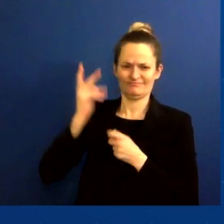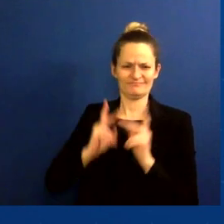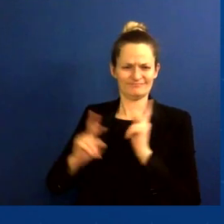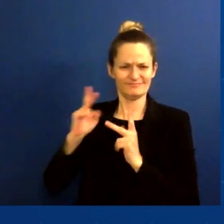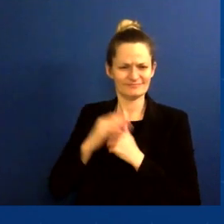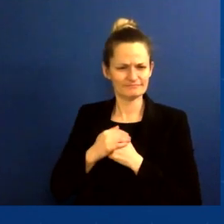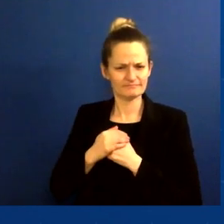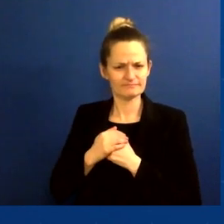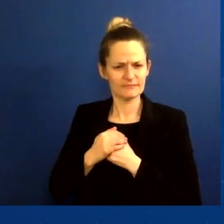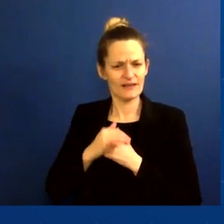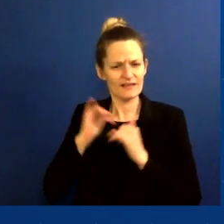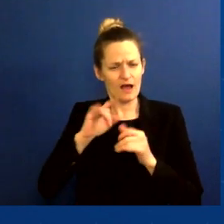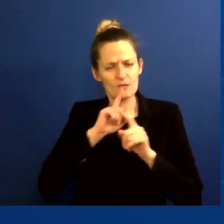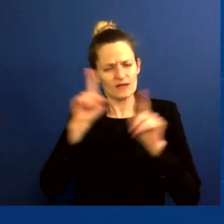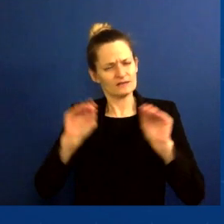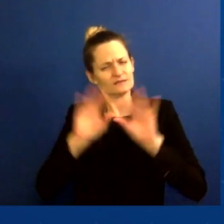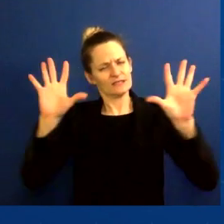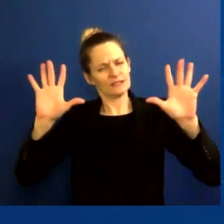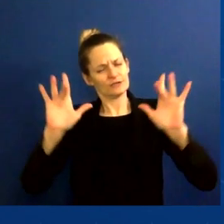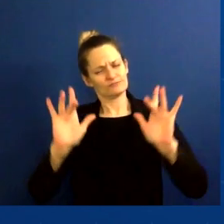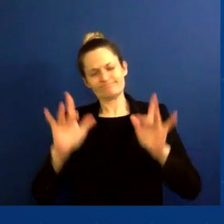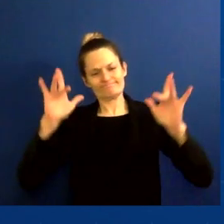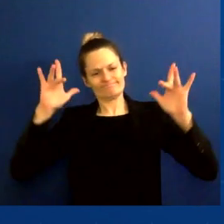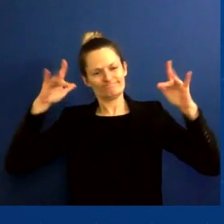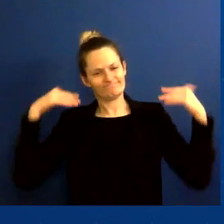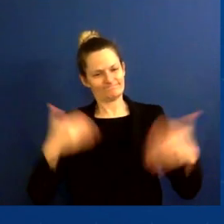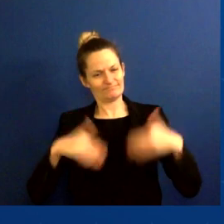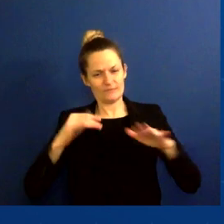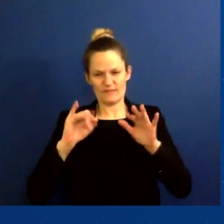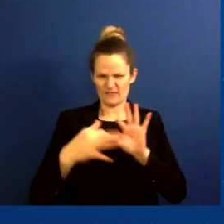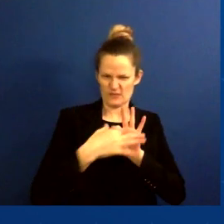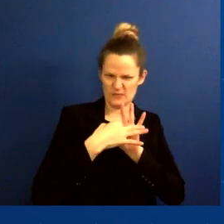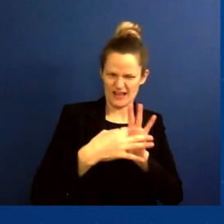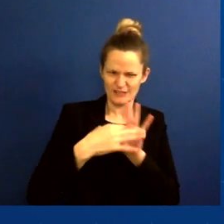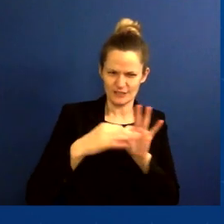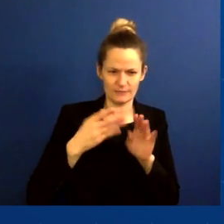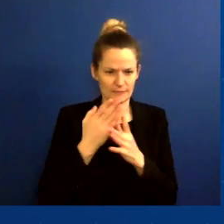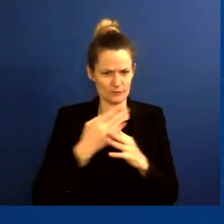not only to us and our administration, but to our country and the working men and women of America,